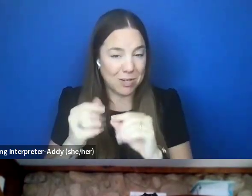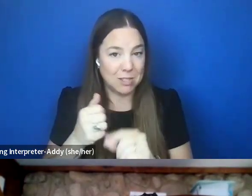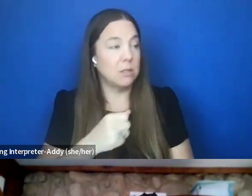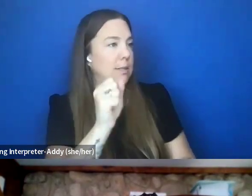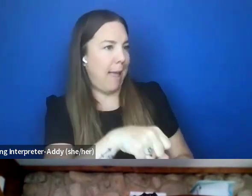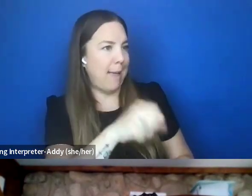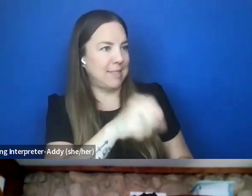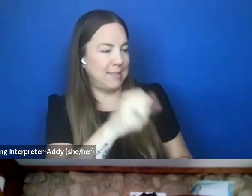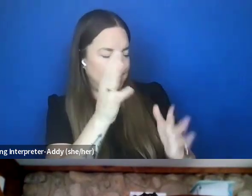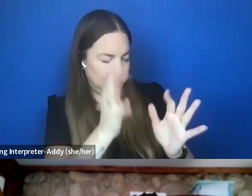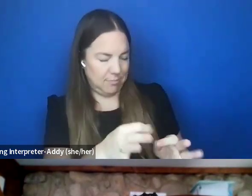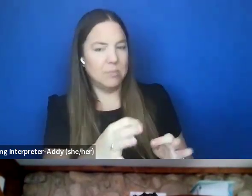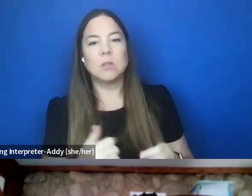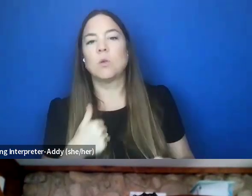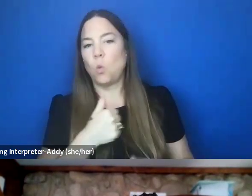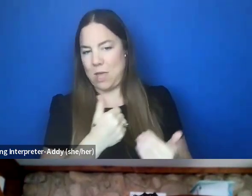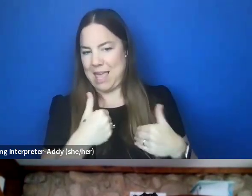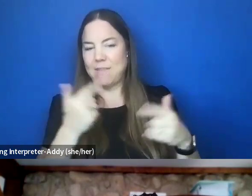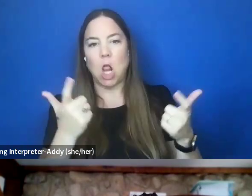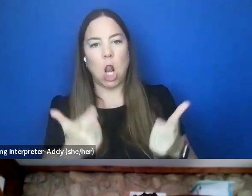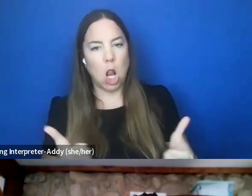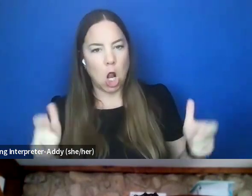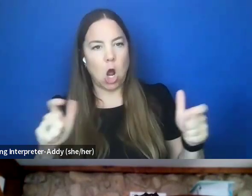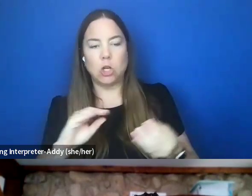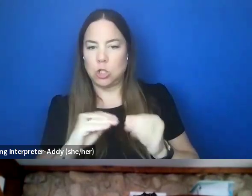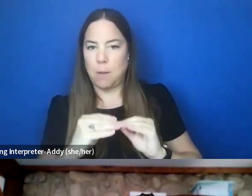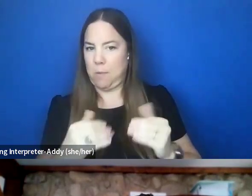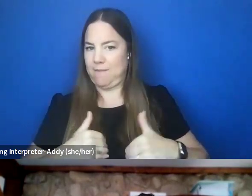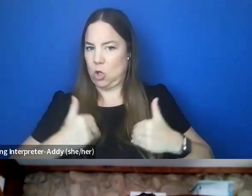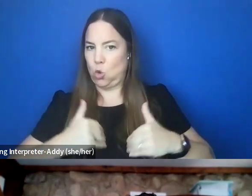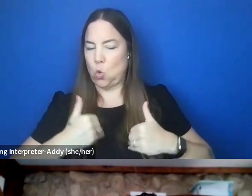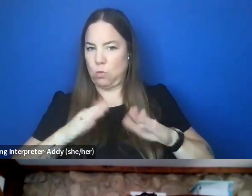Elissa w/ APRIL: Yeah. We have a large contingency of youth that come every year.